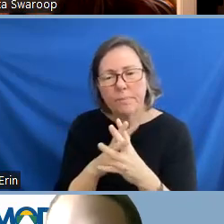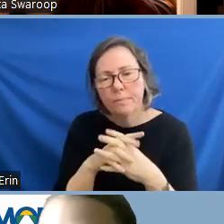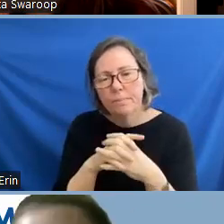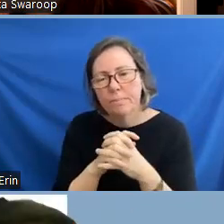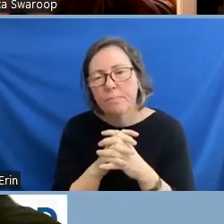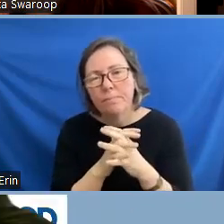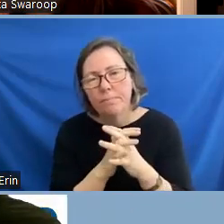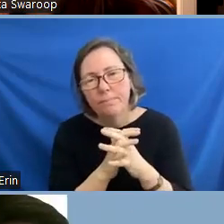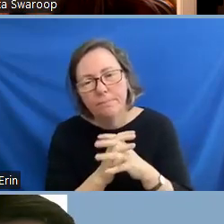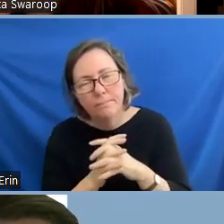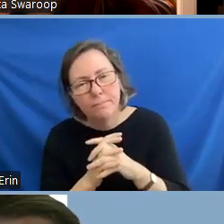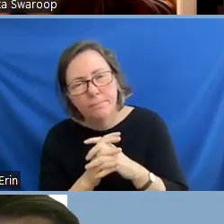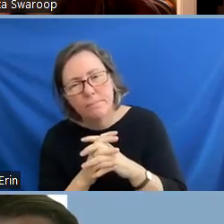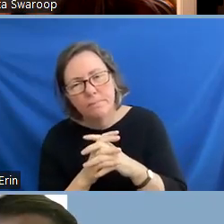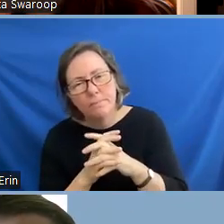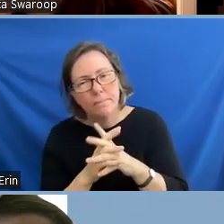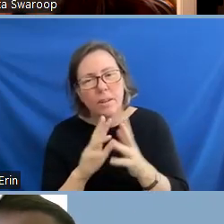I'm not sure what you mean by what she needs. You